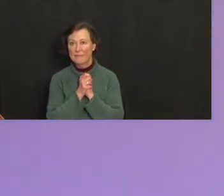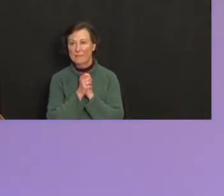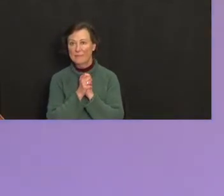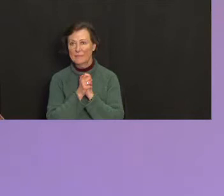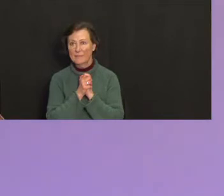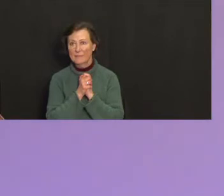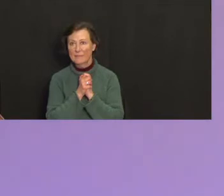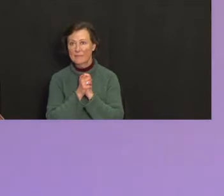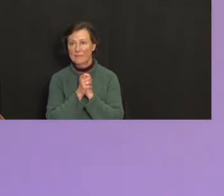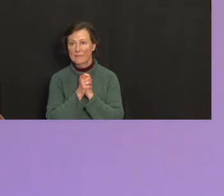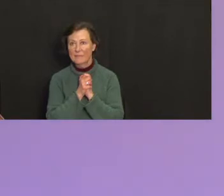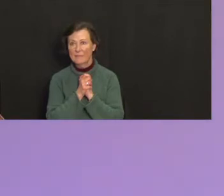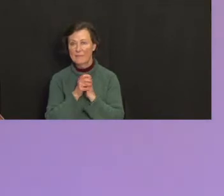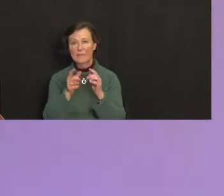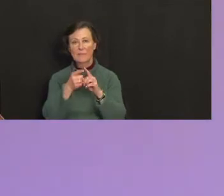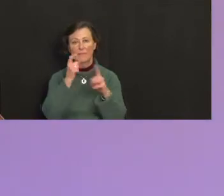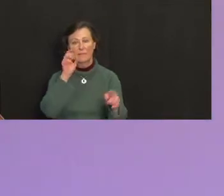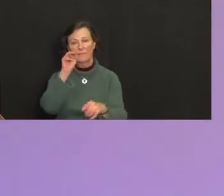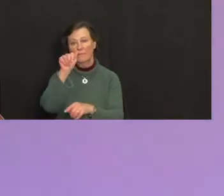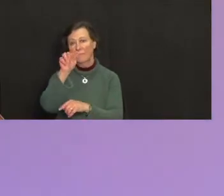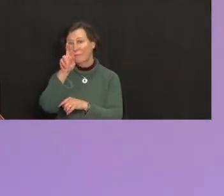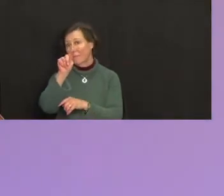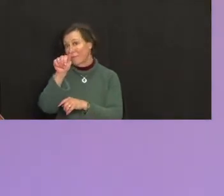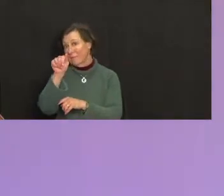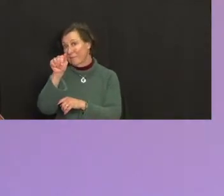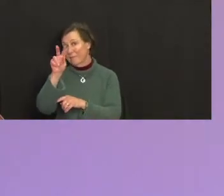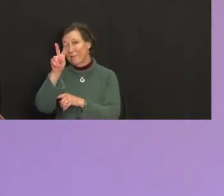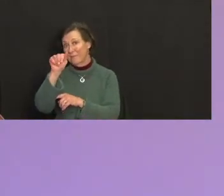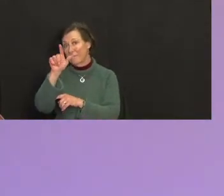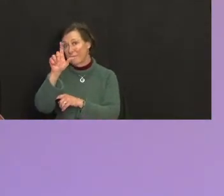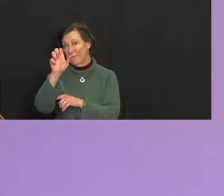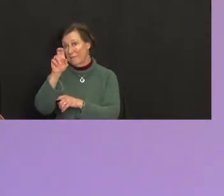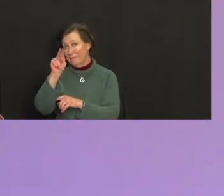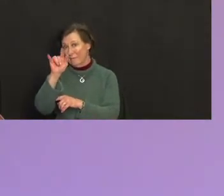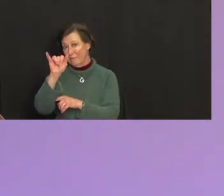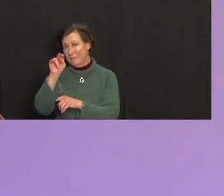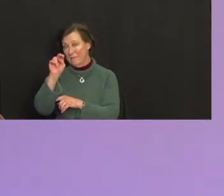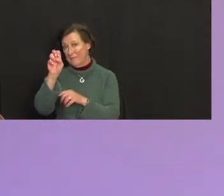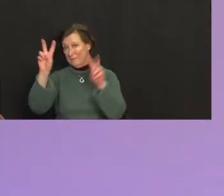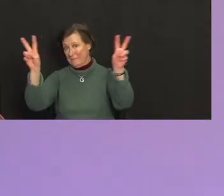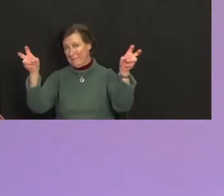From Marta I. Valentine. In Lifting Our Voices, Readings in the Living Tradition: